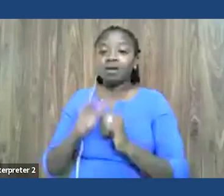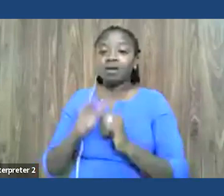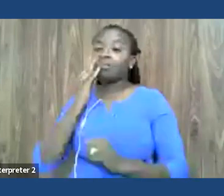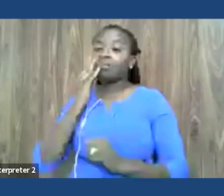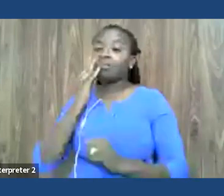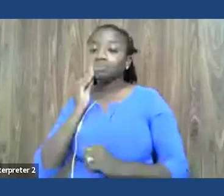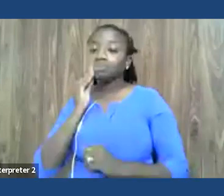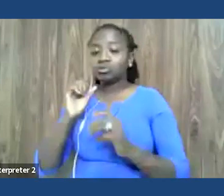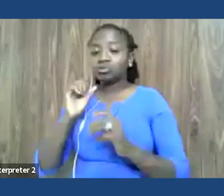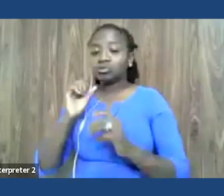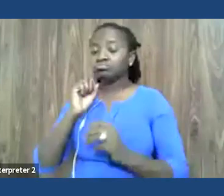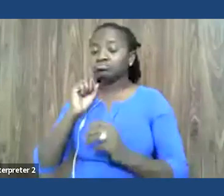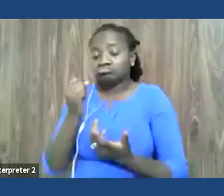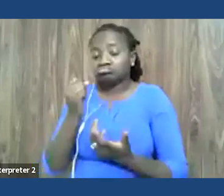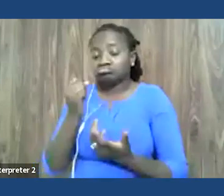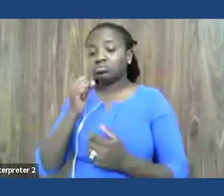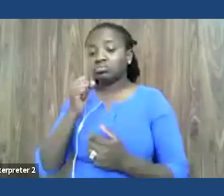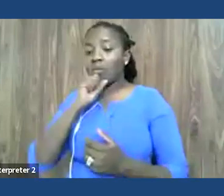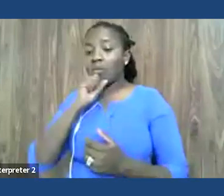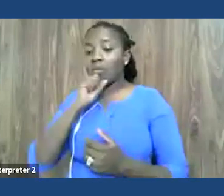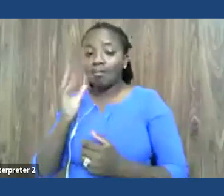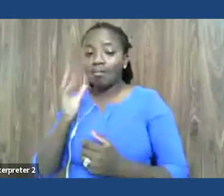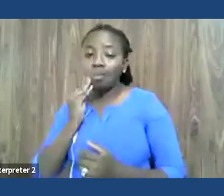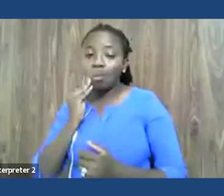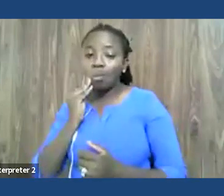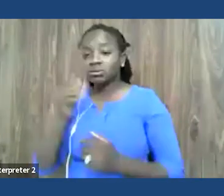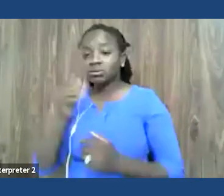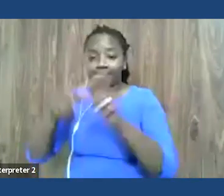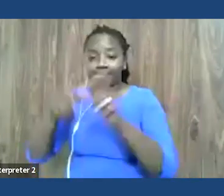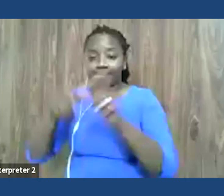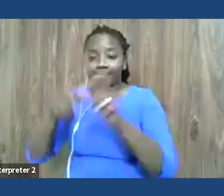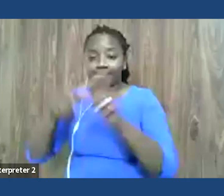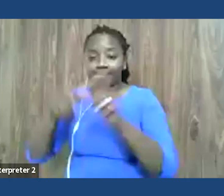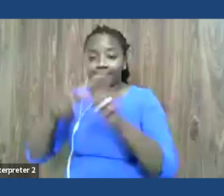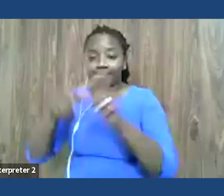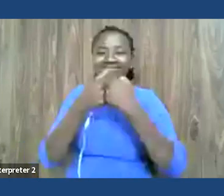The first is infrastructure and affordable access.